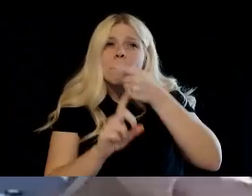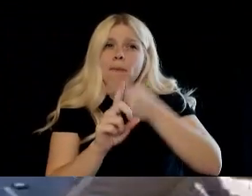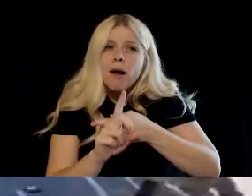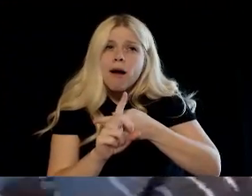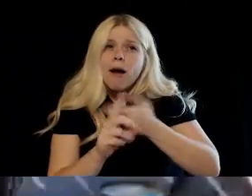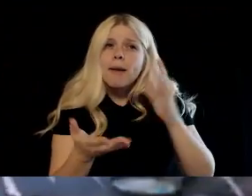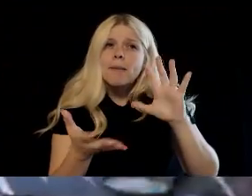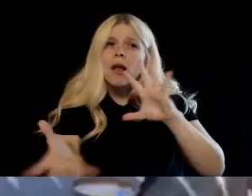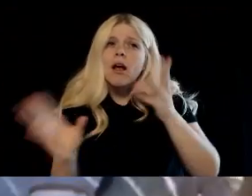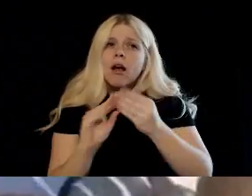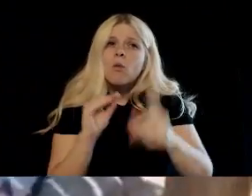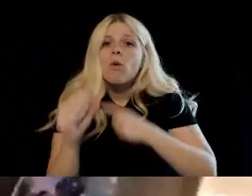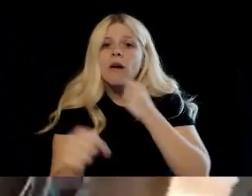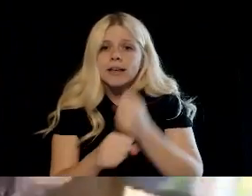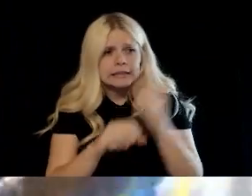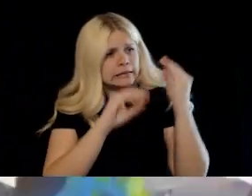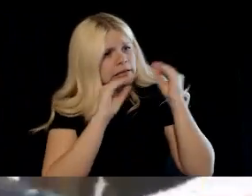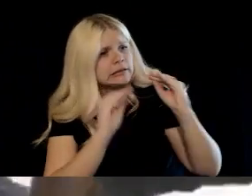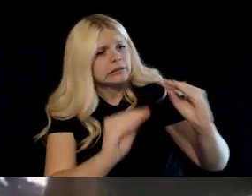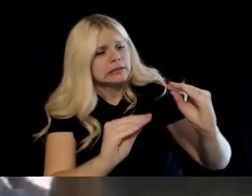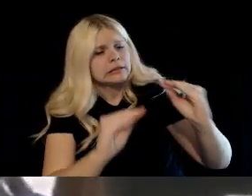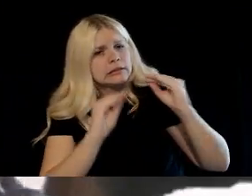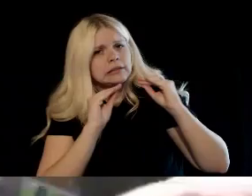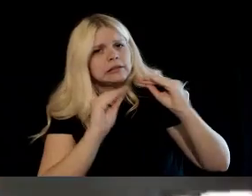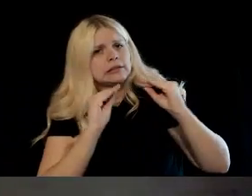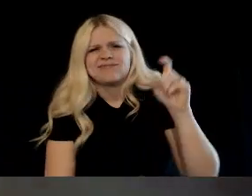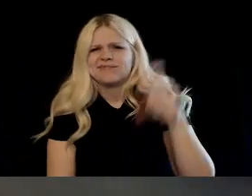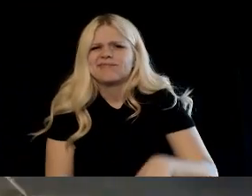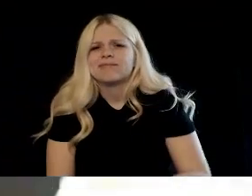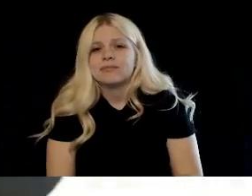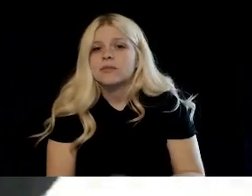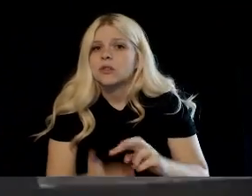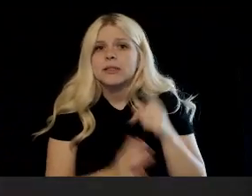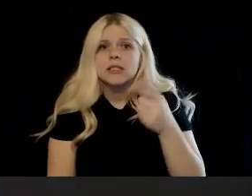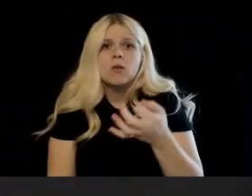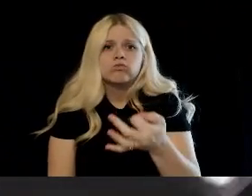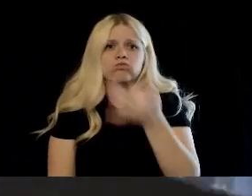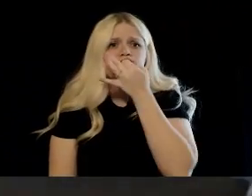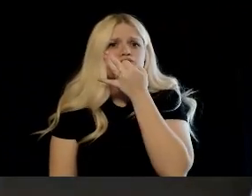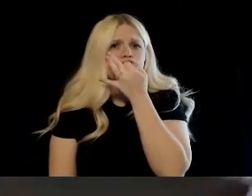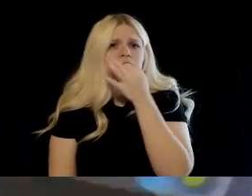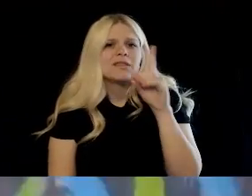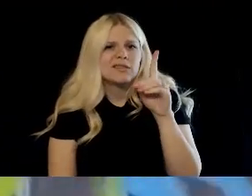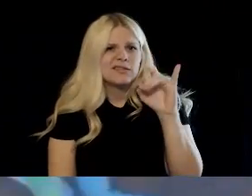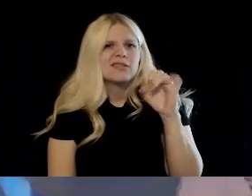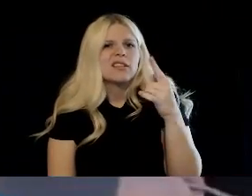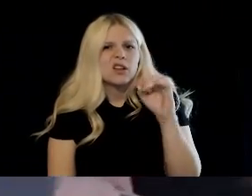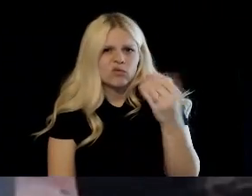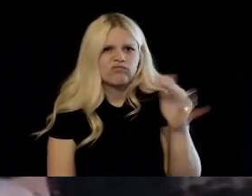Erica: Oh! Oh my goodness. So he's an expert. Michelle: Yes Diego is. I think we're good!